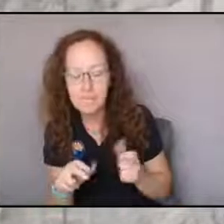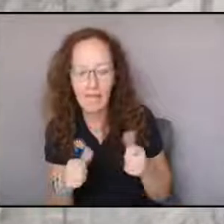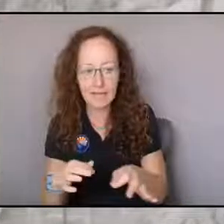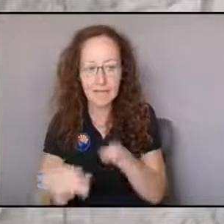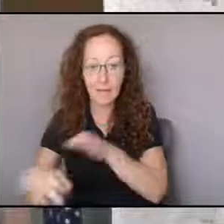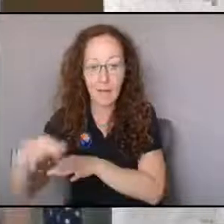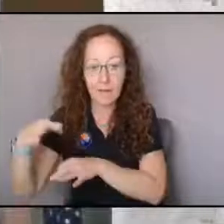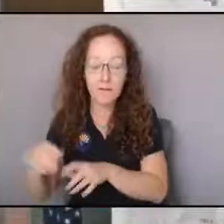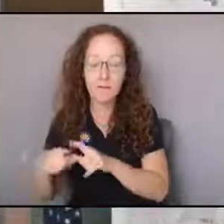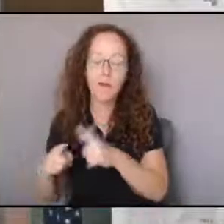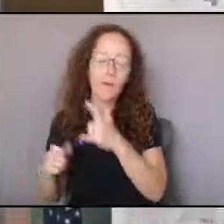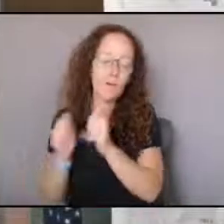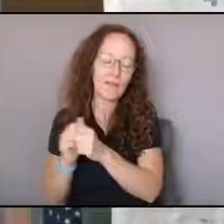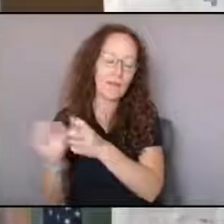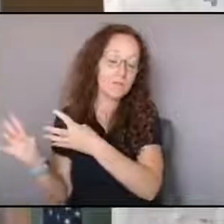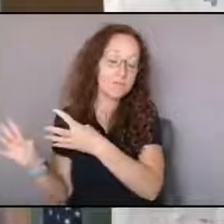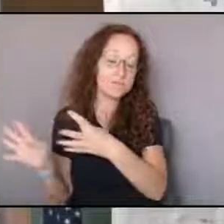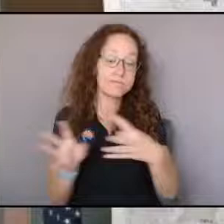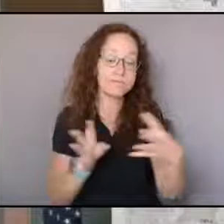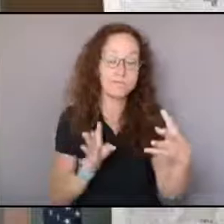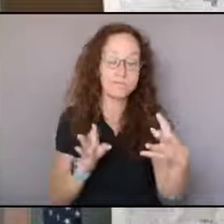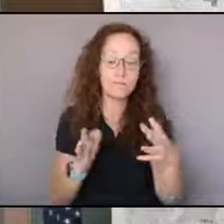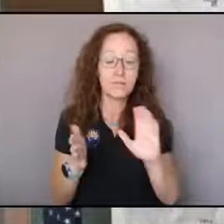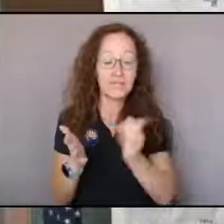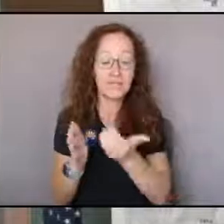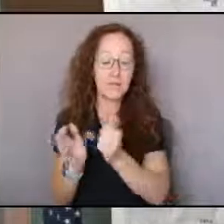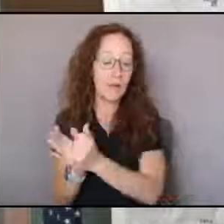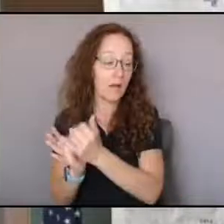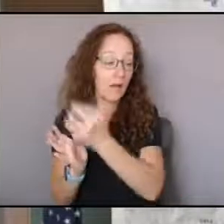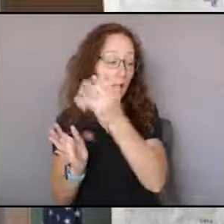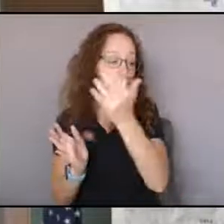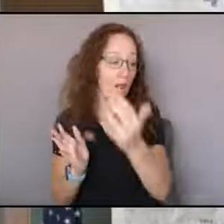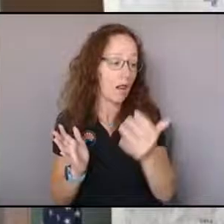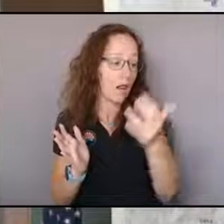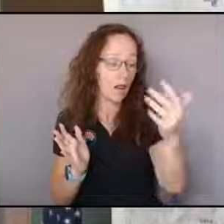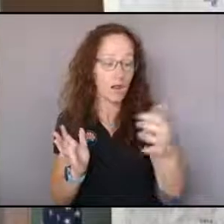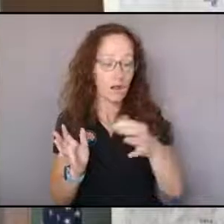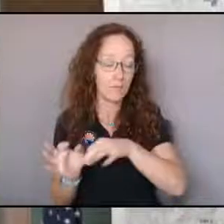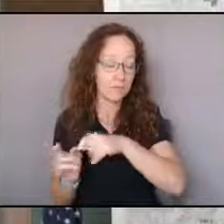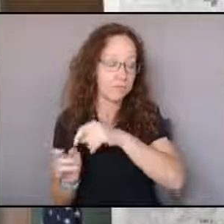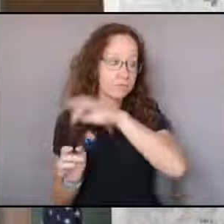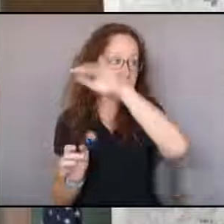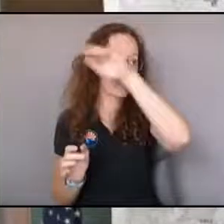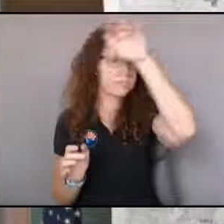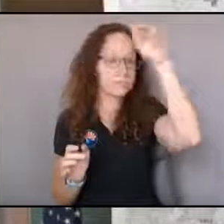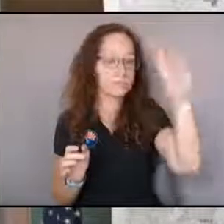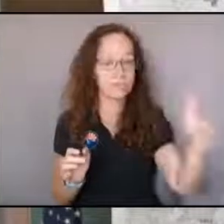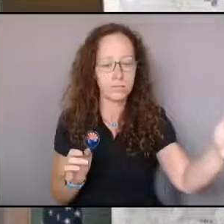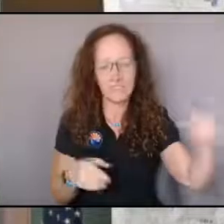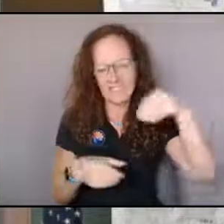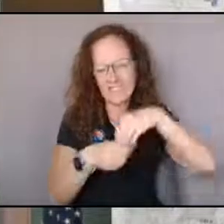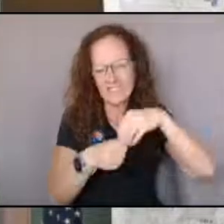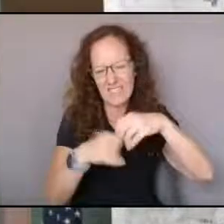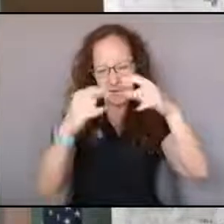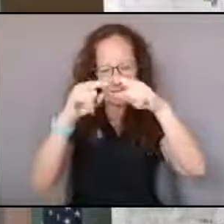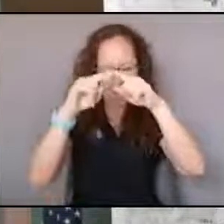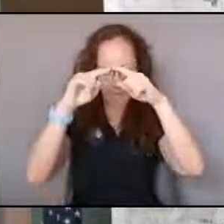OUT OF THE WEST, IT THROWS ALMOST ANY EMBER WASH OR EMBERS INTO THE BLACK AND NOT ACROSS OUR LINES, SO